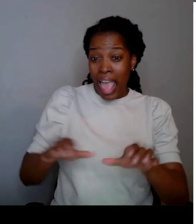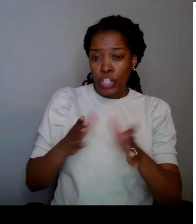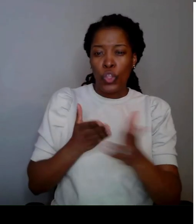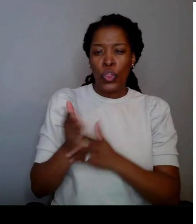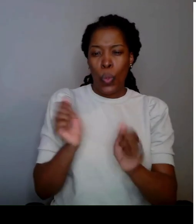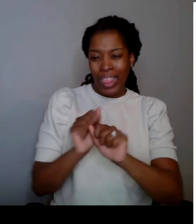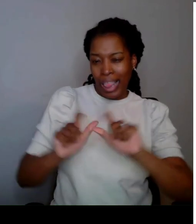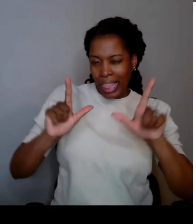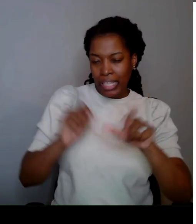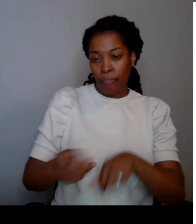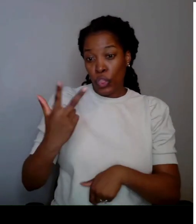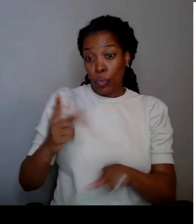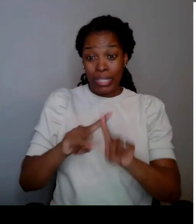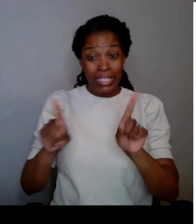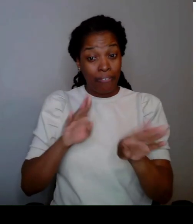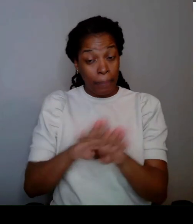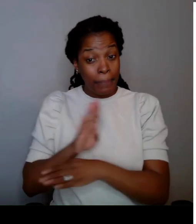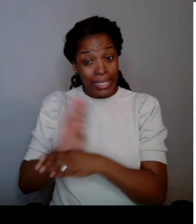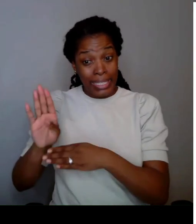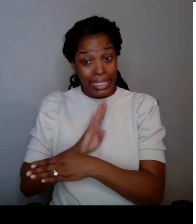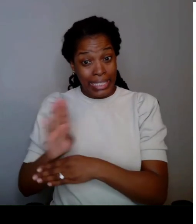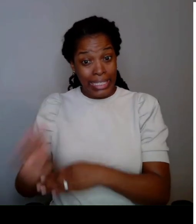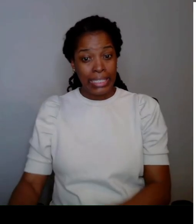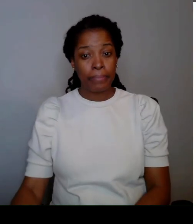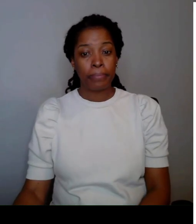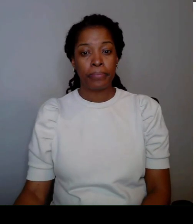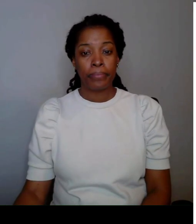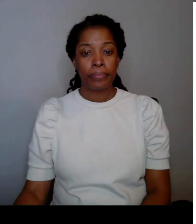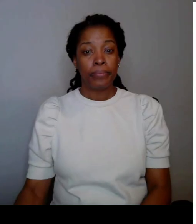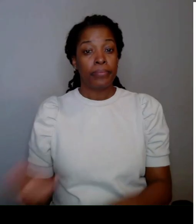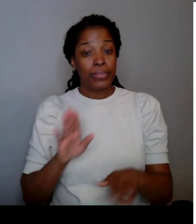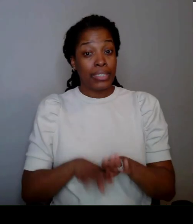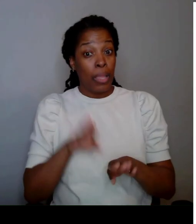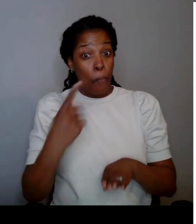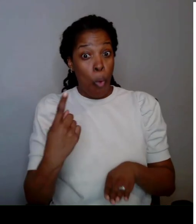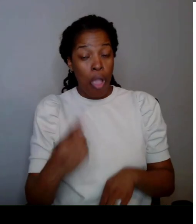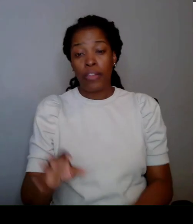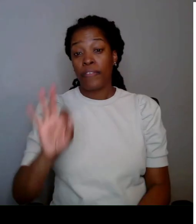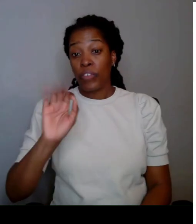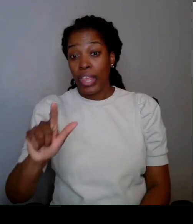Step One Freelancer Graphic designer Jordan worked with his BR counselor to